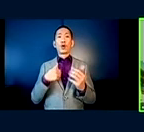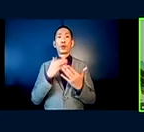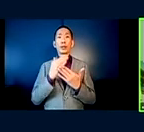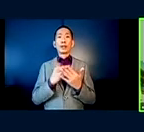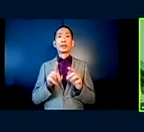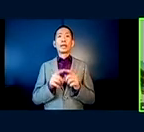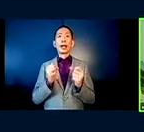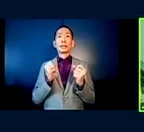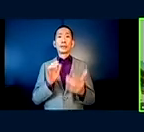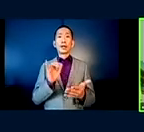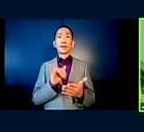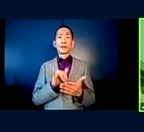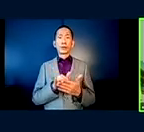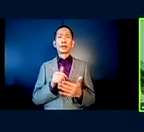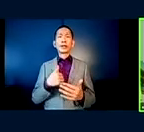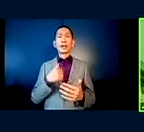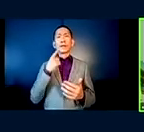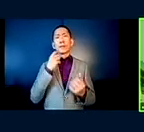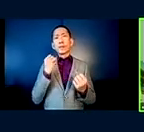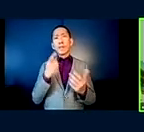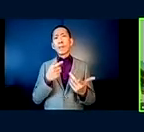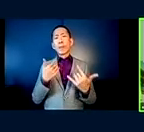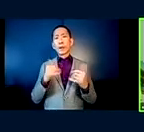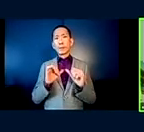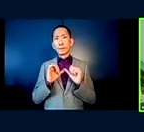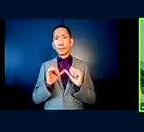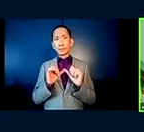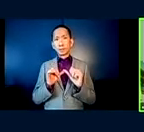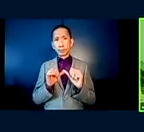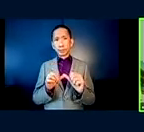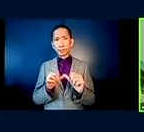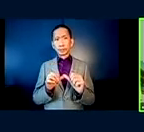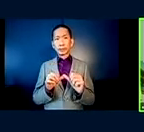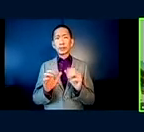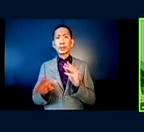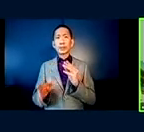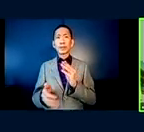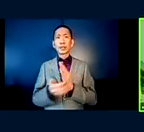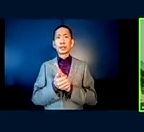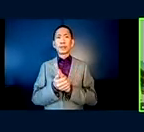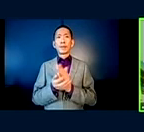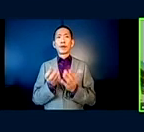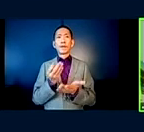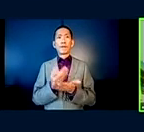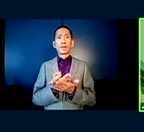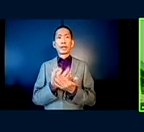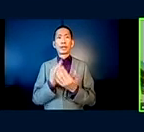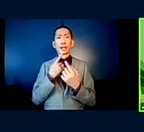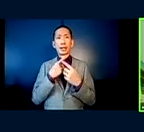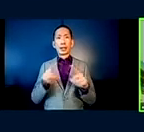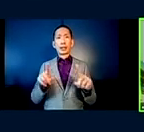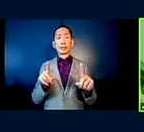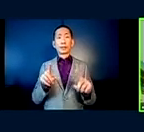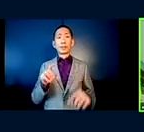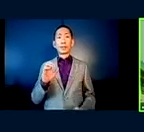SITE WHETHER WE LIST AS MANY OF THOSE -- MANY ARE STILL ONGOING,